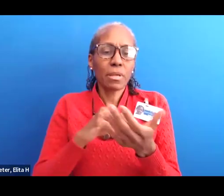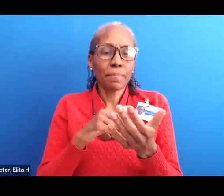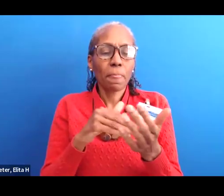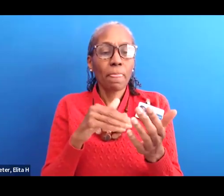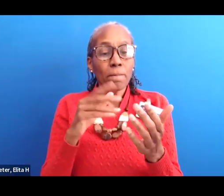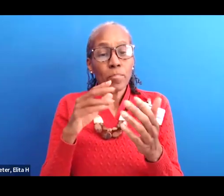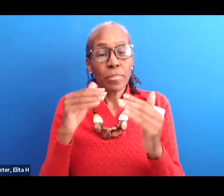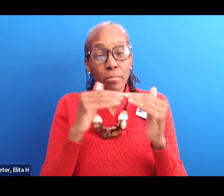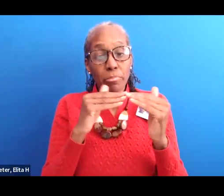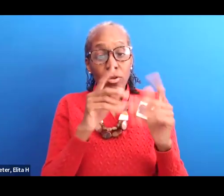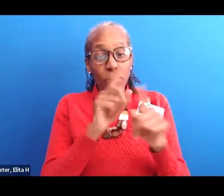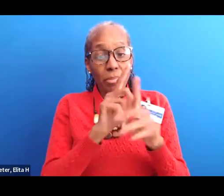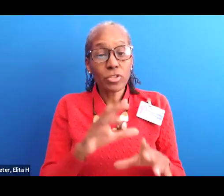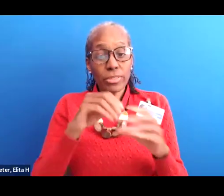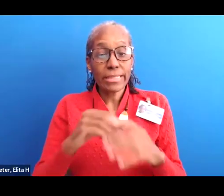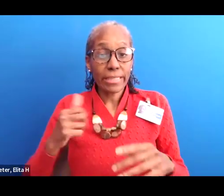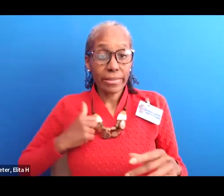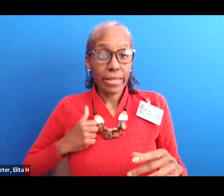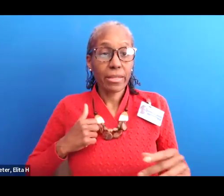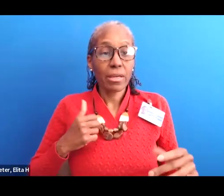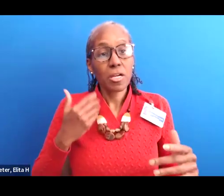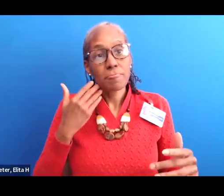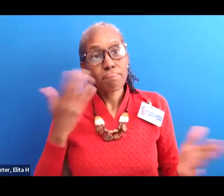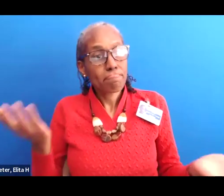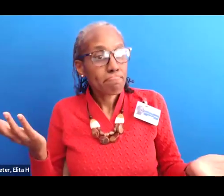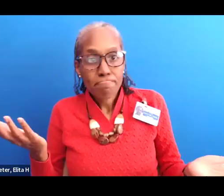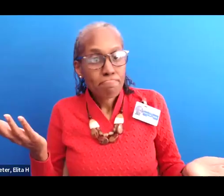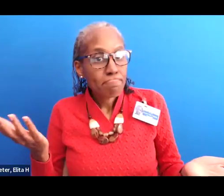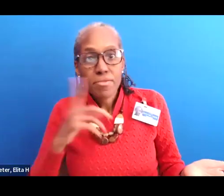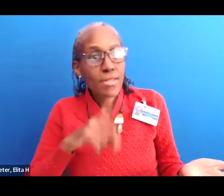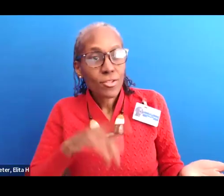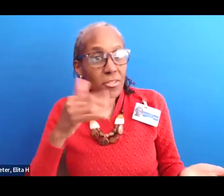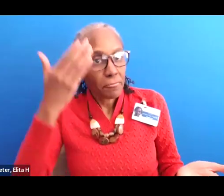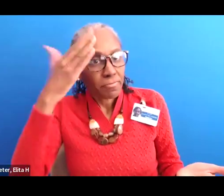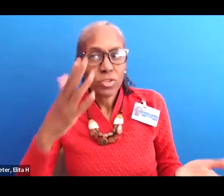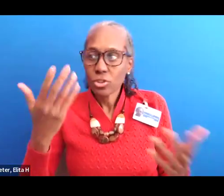are there peer mentors in Canada? I really don't know the answer to that. Shame on me.